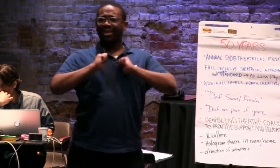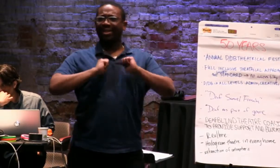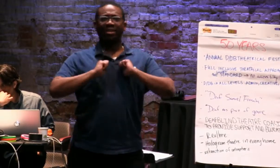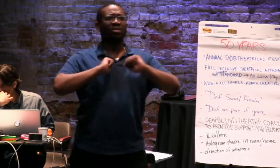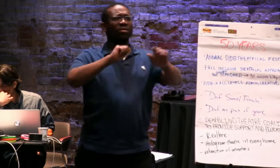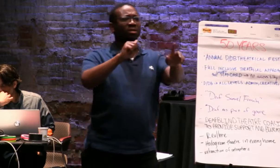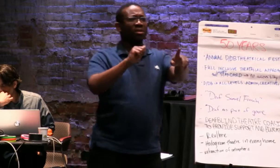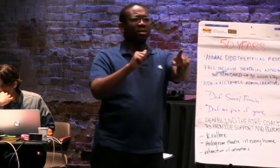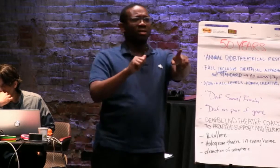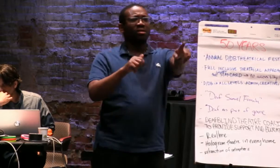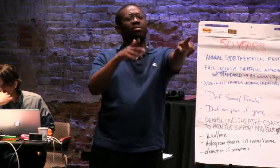In 50 years...